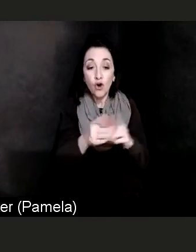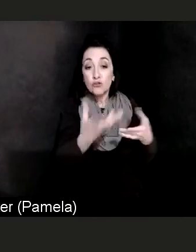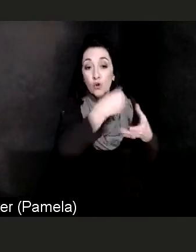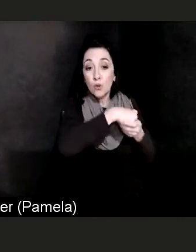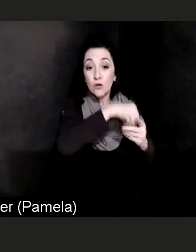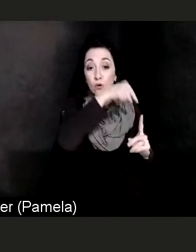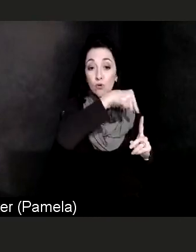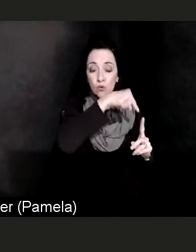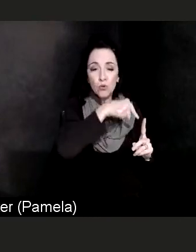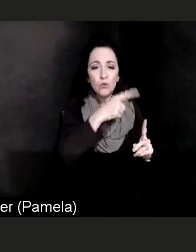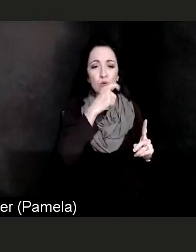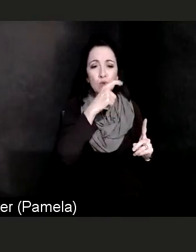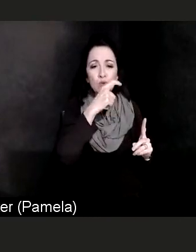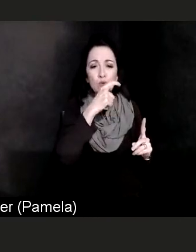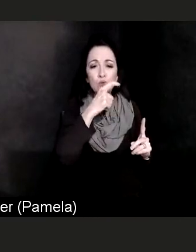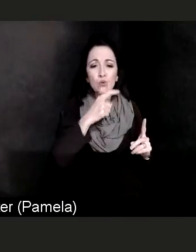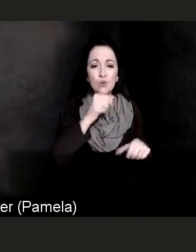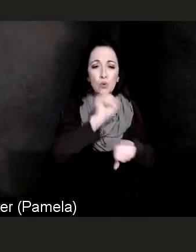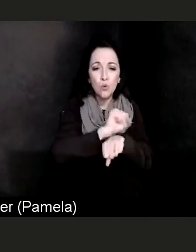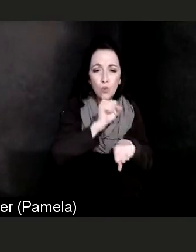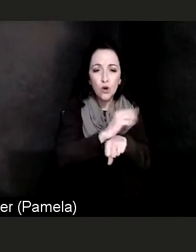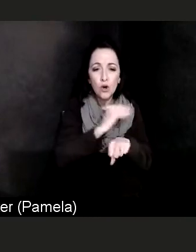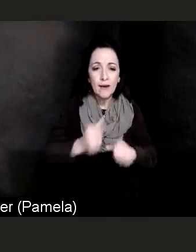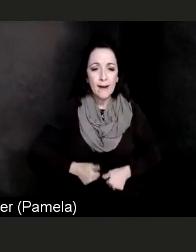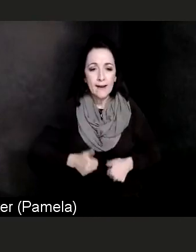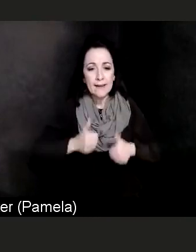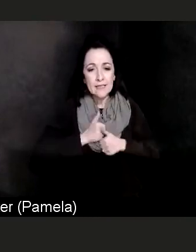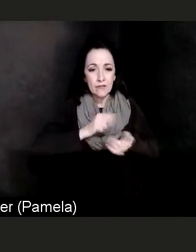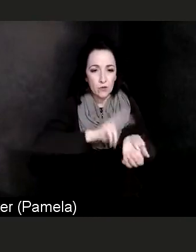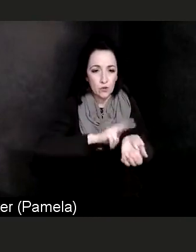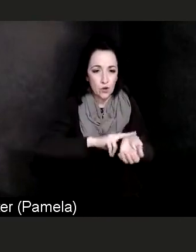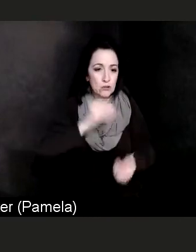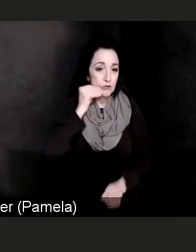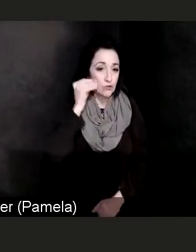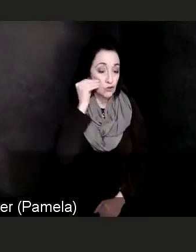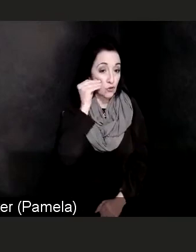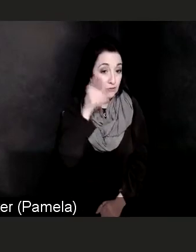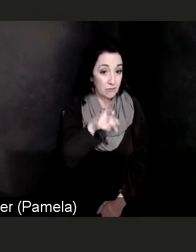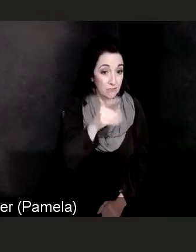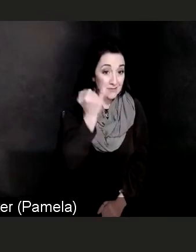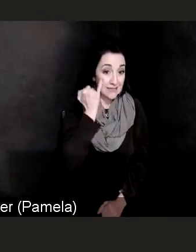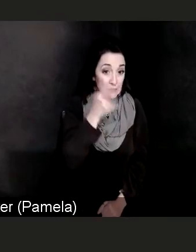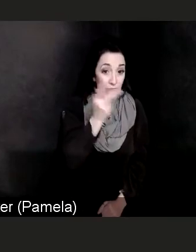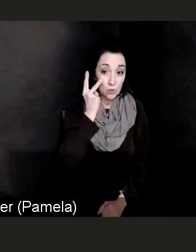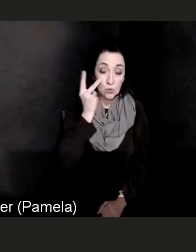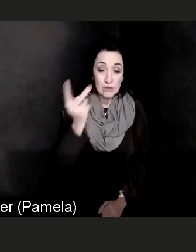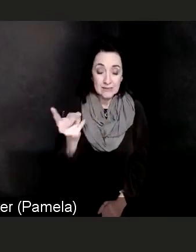If anyone is able to look at the State of Delaware website, My Healthy Community, that updates